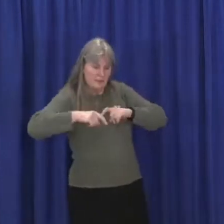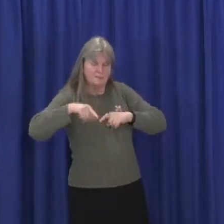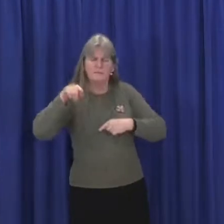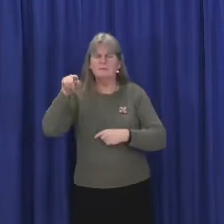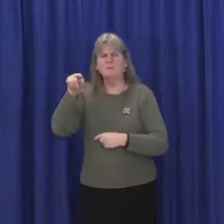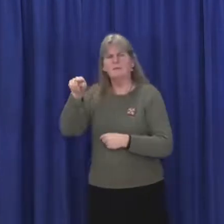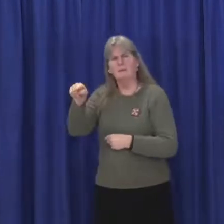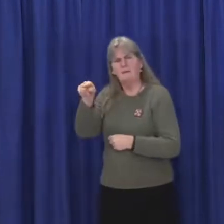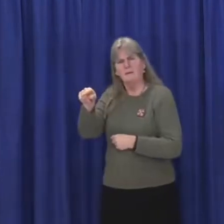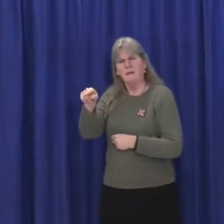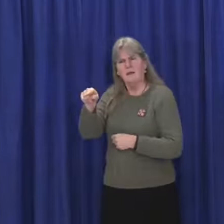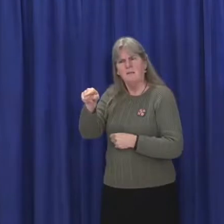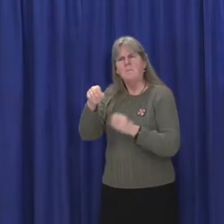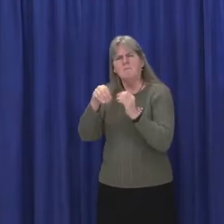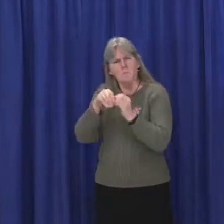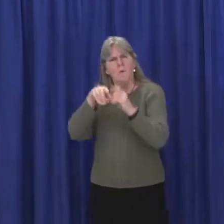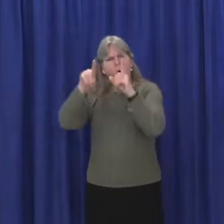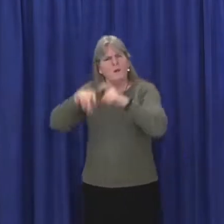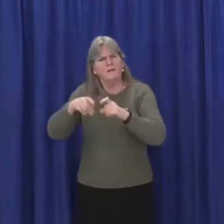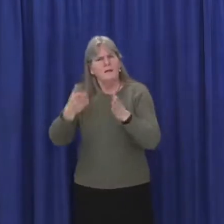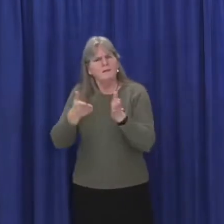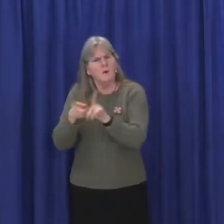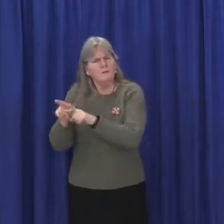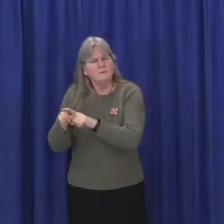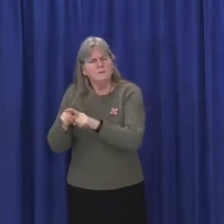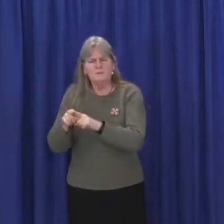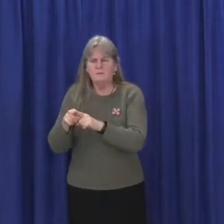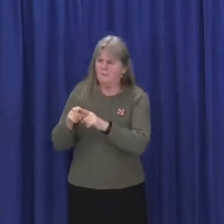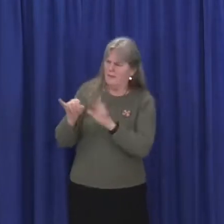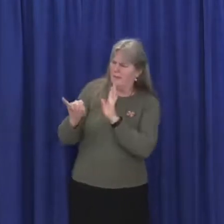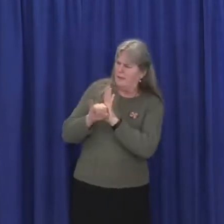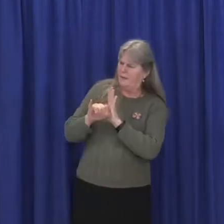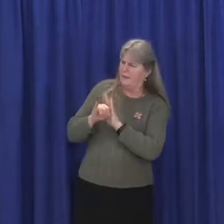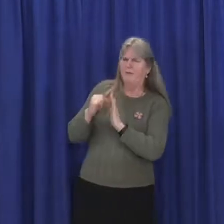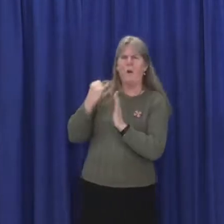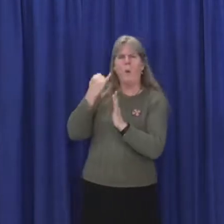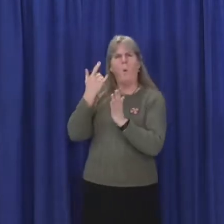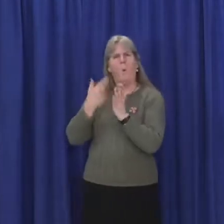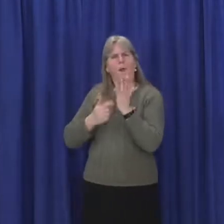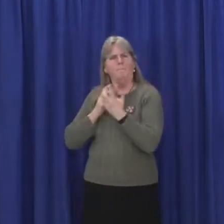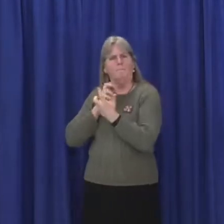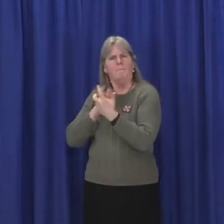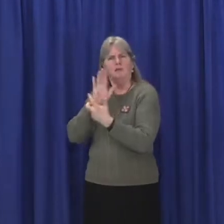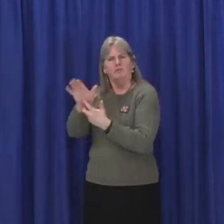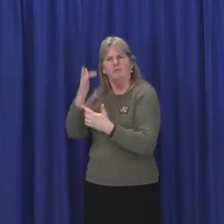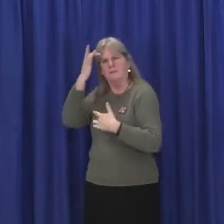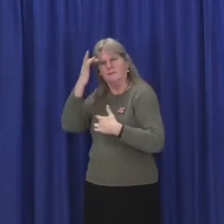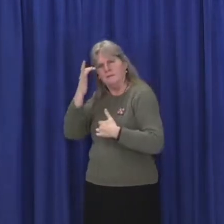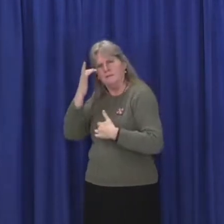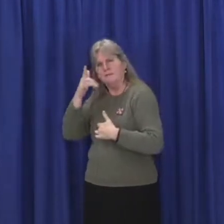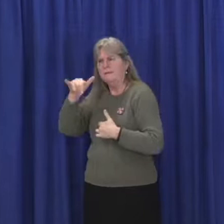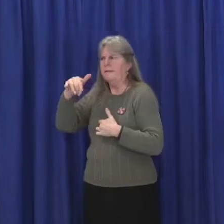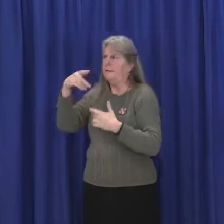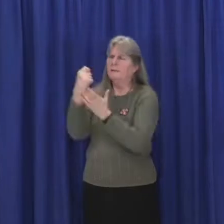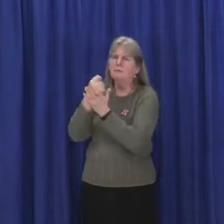do some further tests to help them determine what the best course of action is. Whether they need a treatment, or they need to rest,